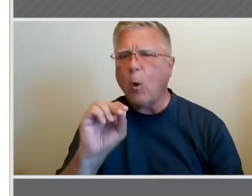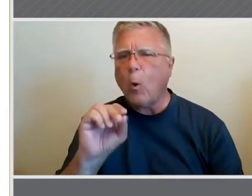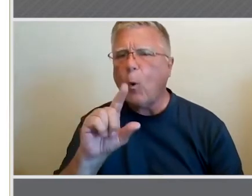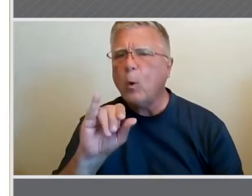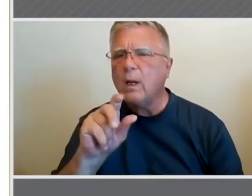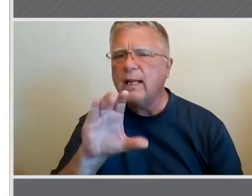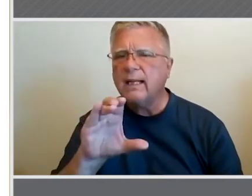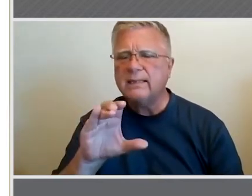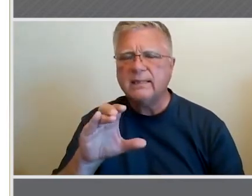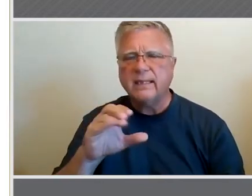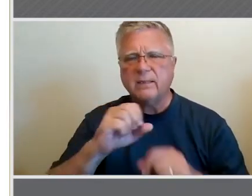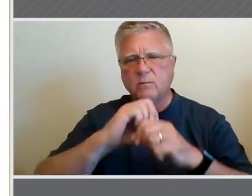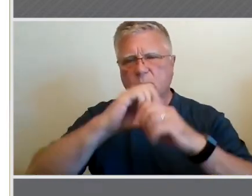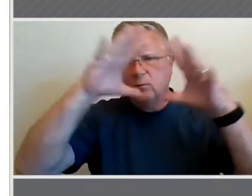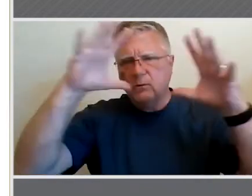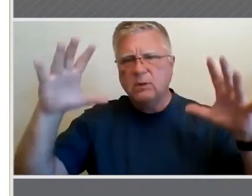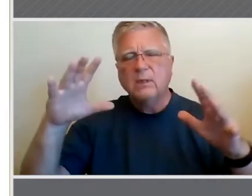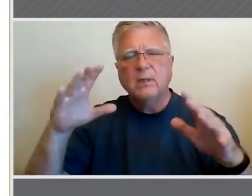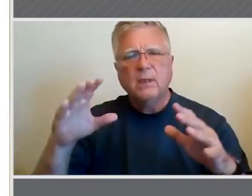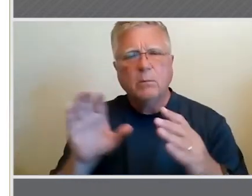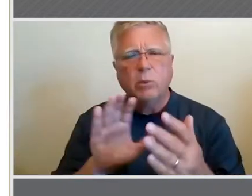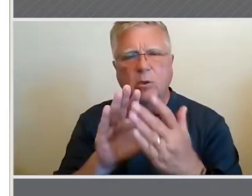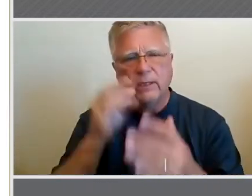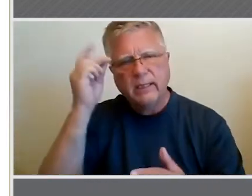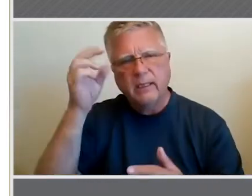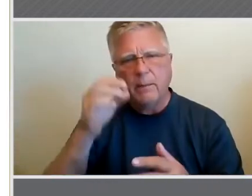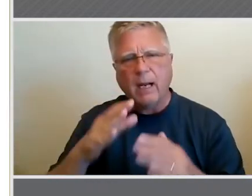of hope, you know, thinking about housing thinking about place making things about job